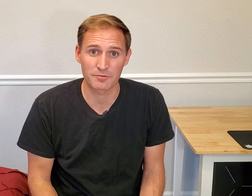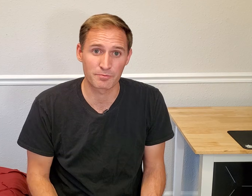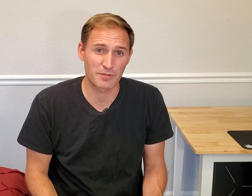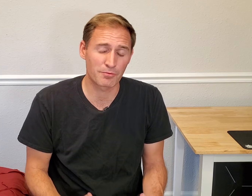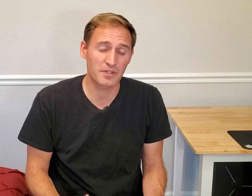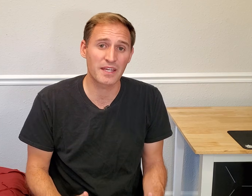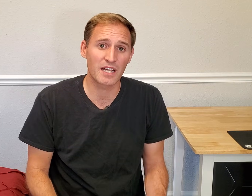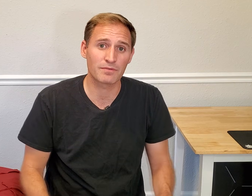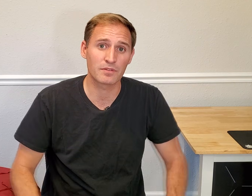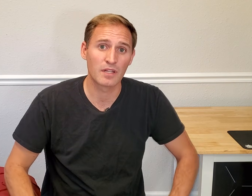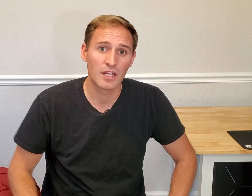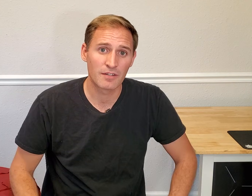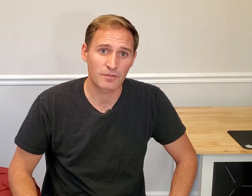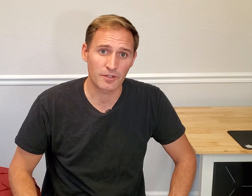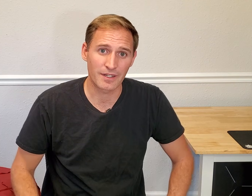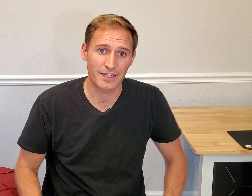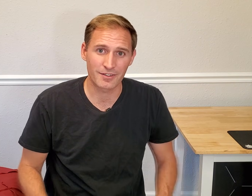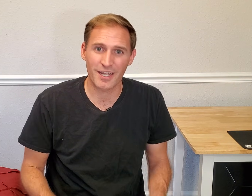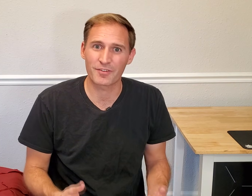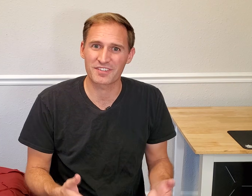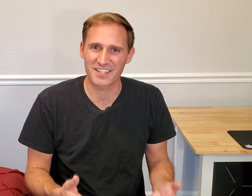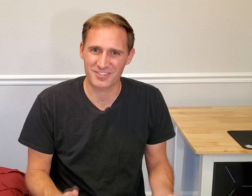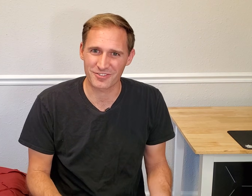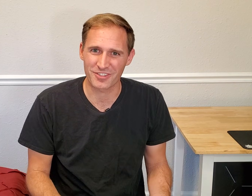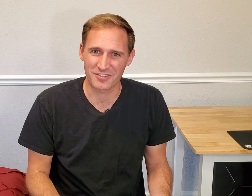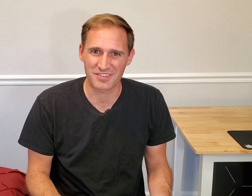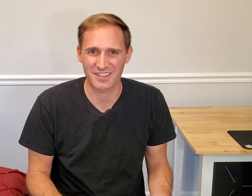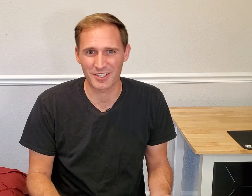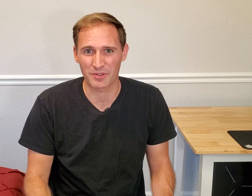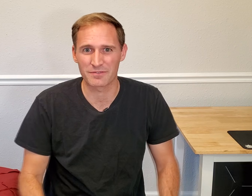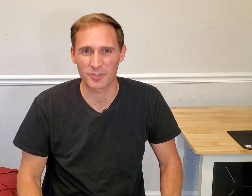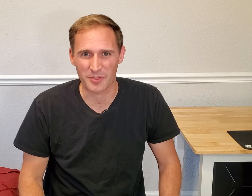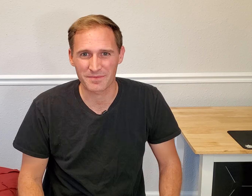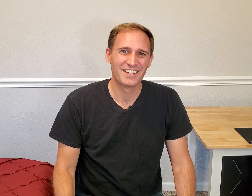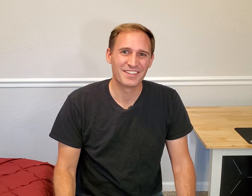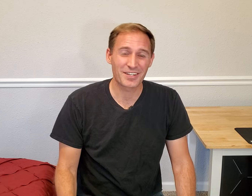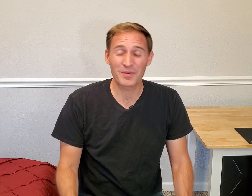would be really helpful for conversational use going forward. So you